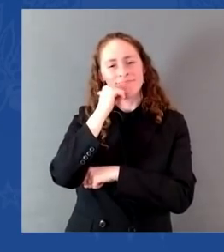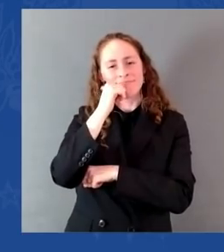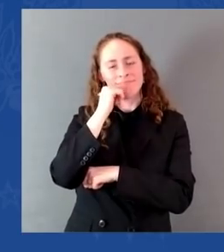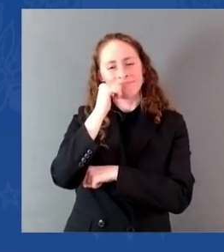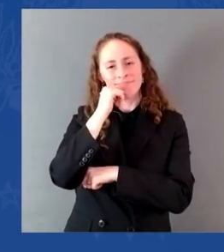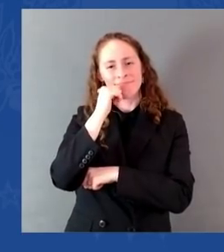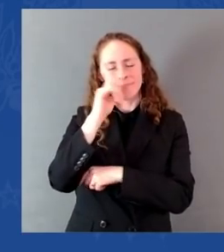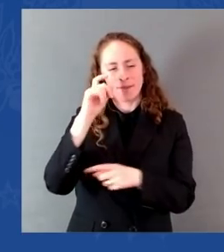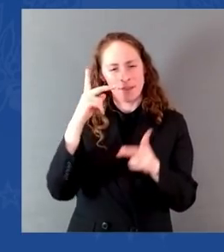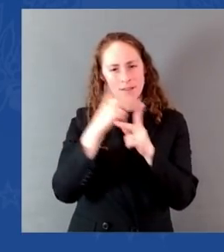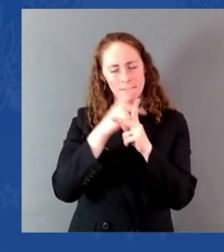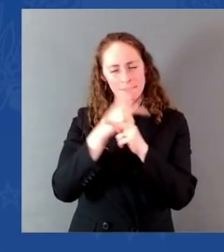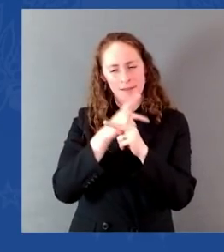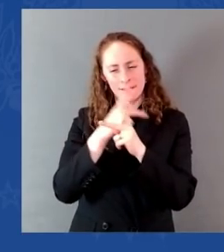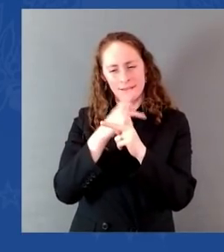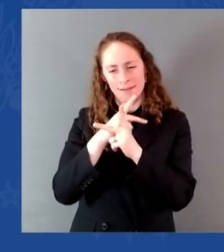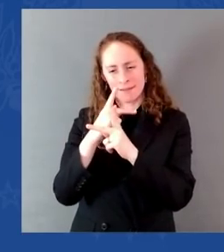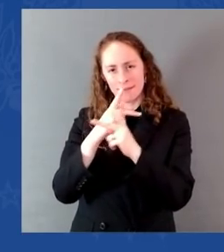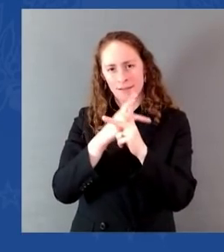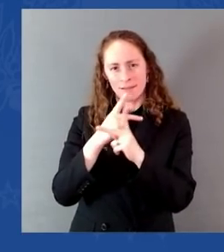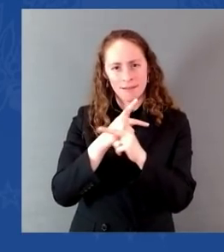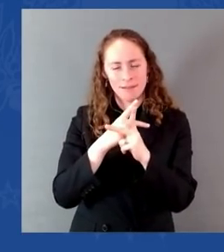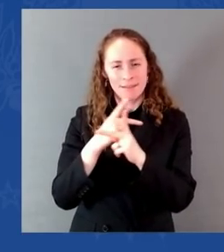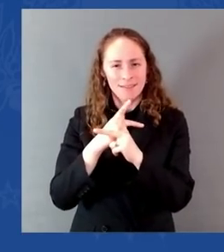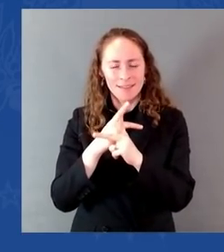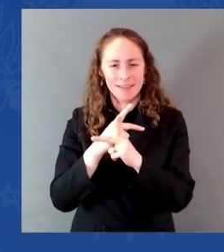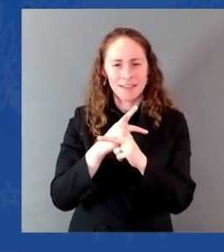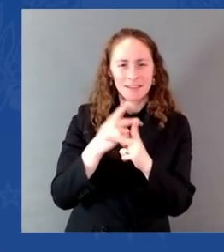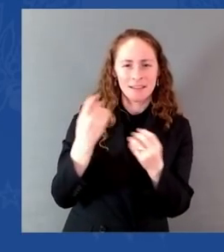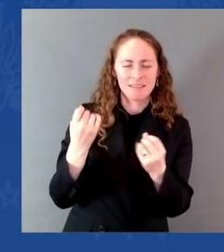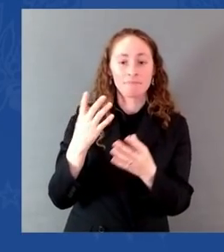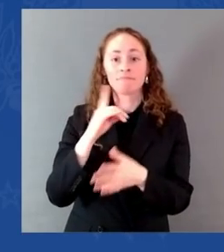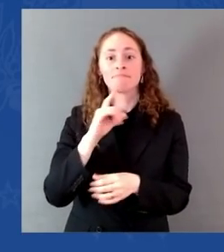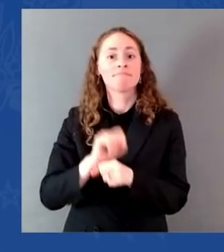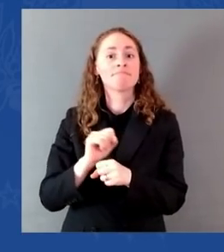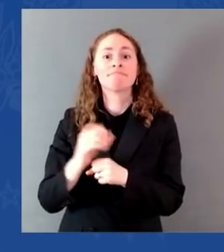it adds up to 1,200,000 miles on Amtrak."